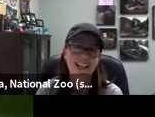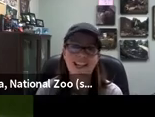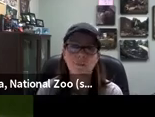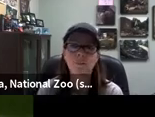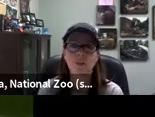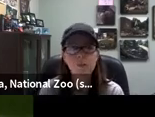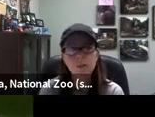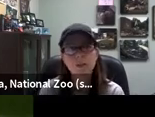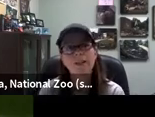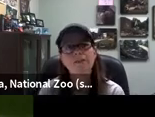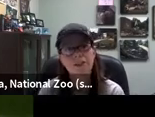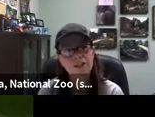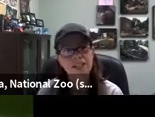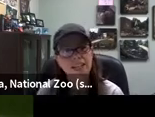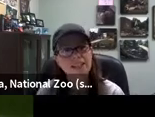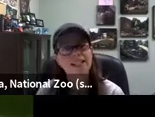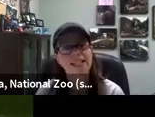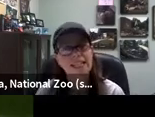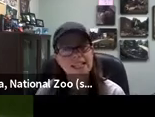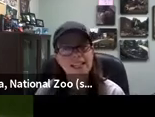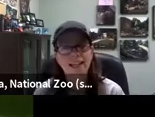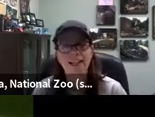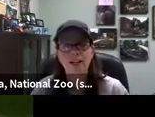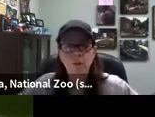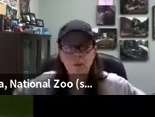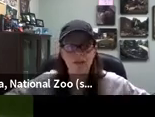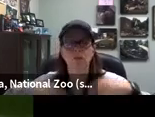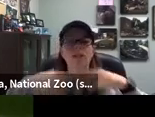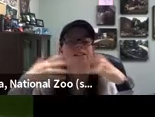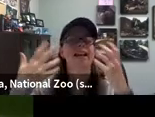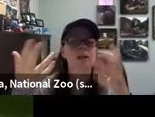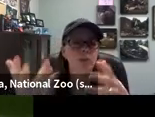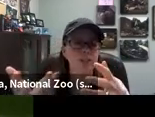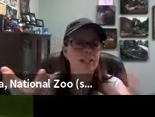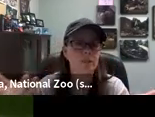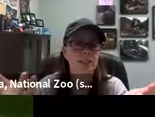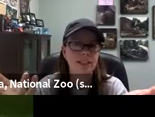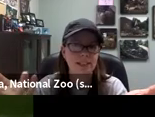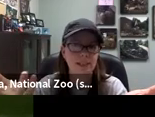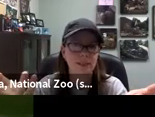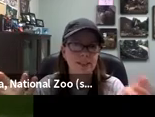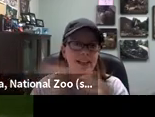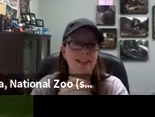And probably one of the first things is what is the animal that's